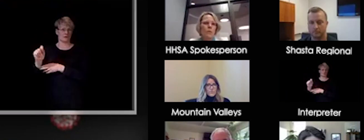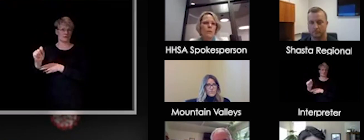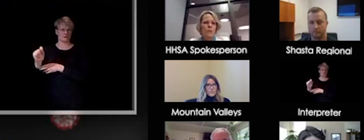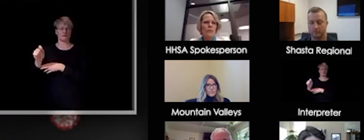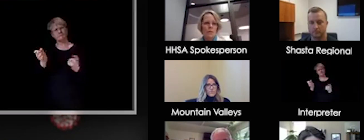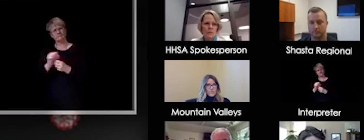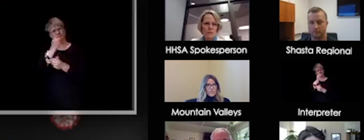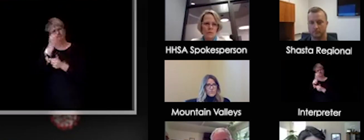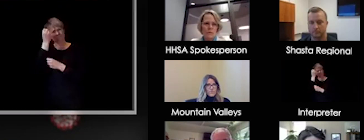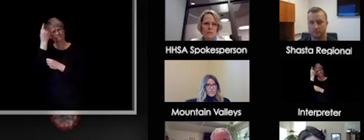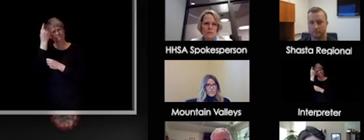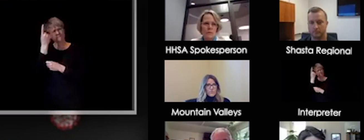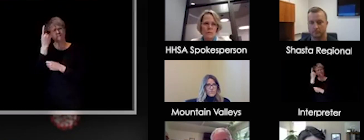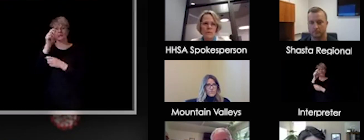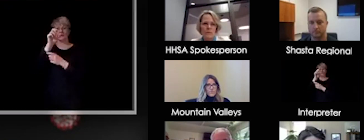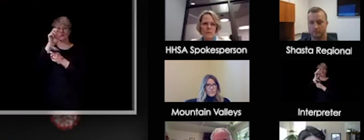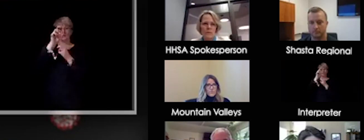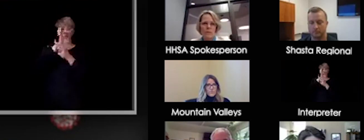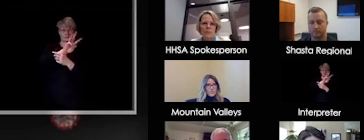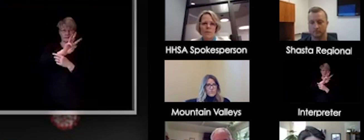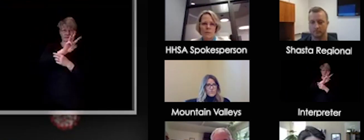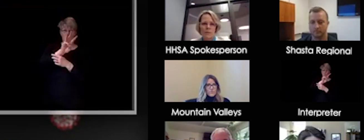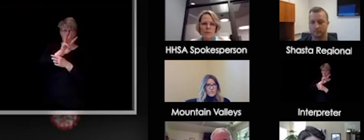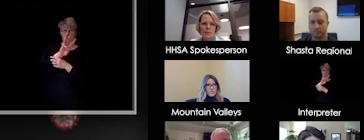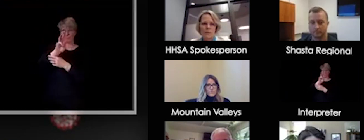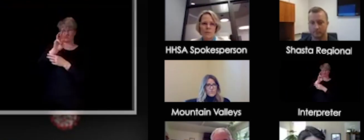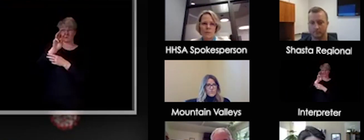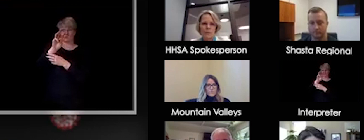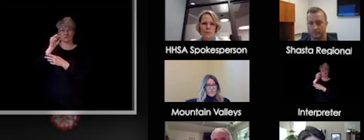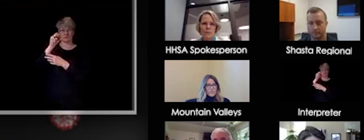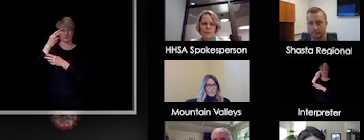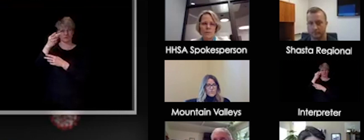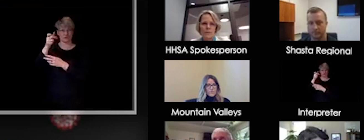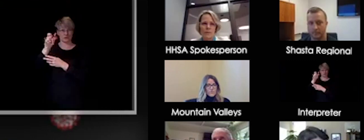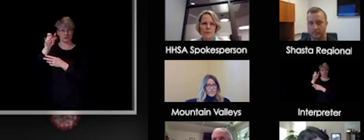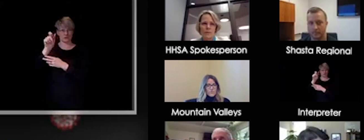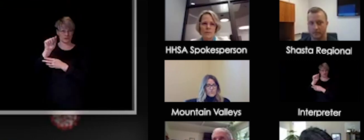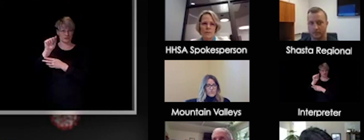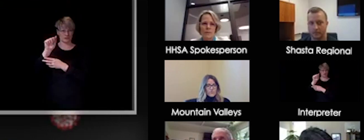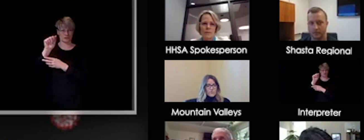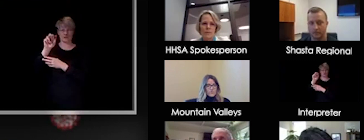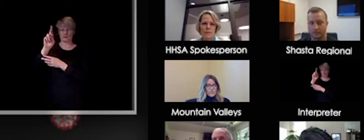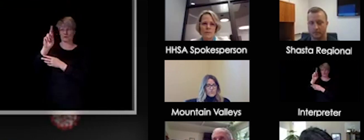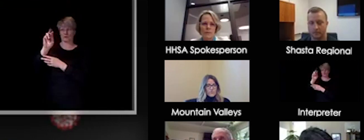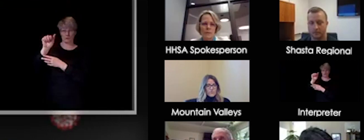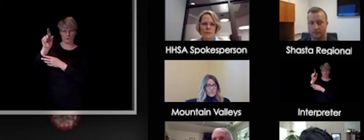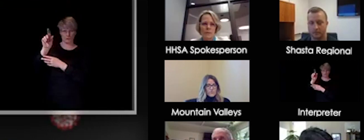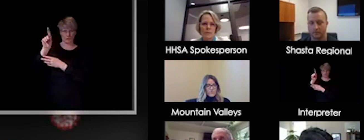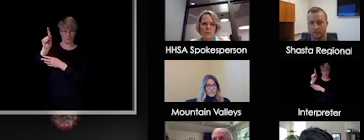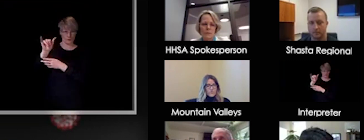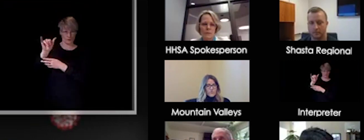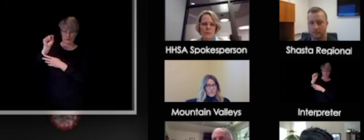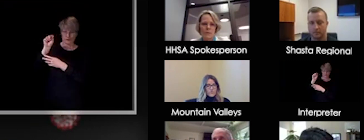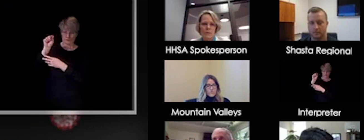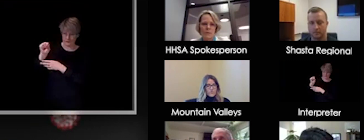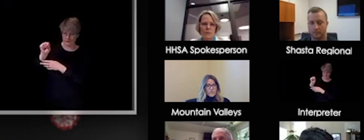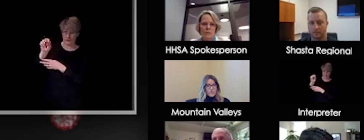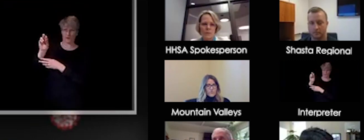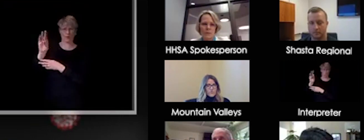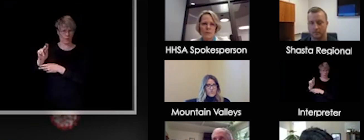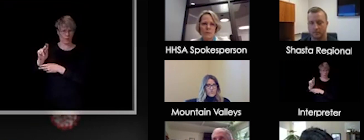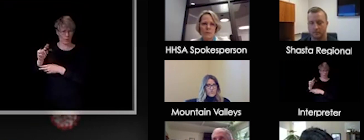site. Am I to understand that people will be able to, in a few days, go onto that site